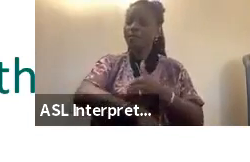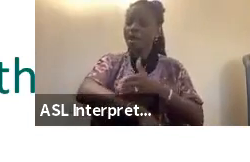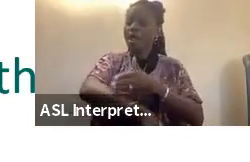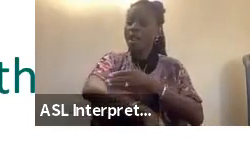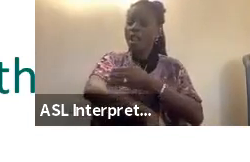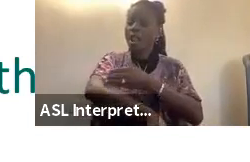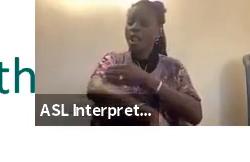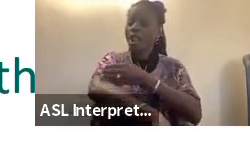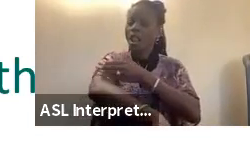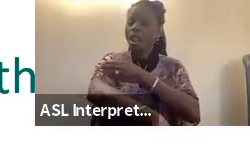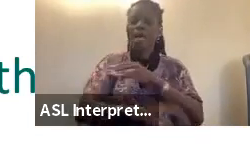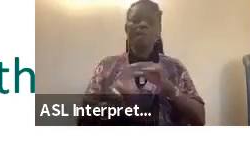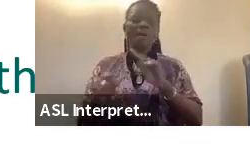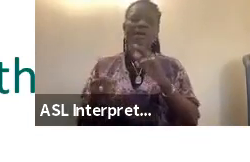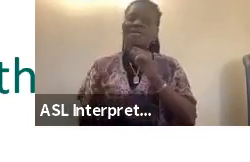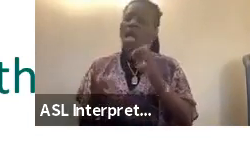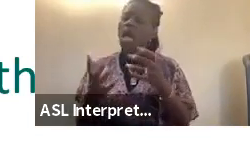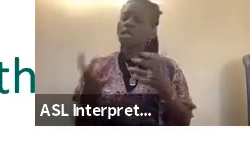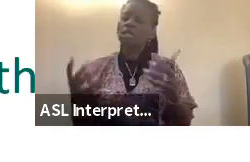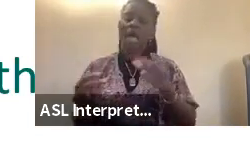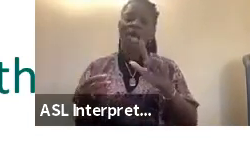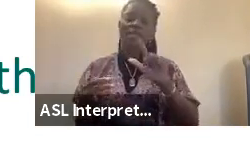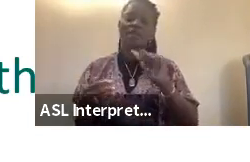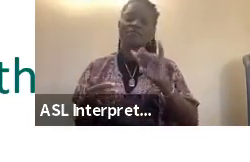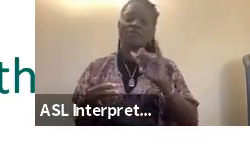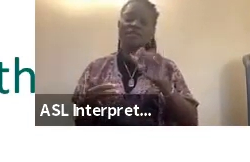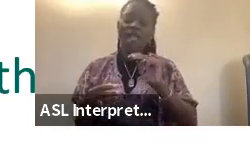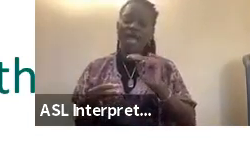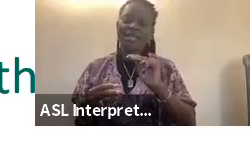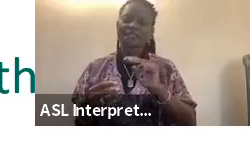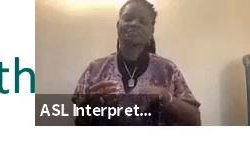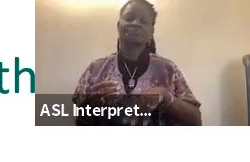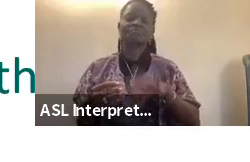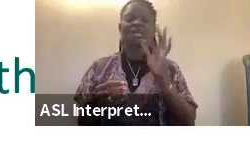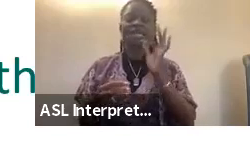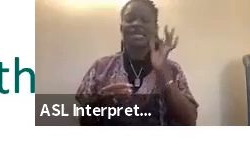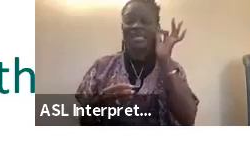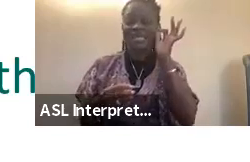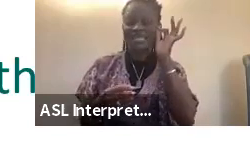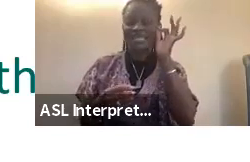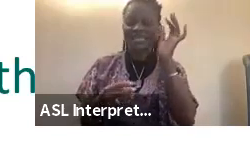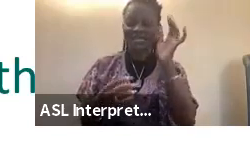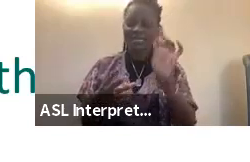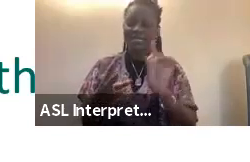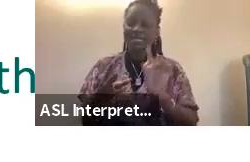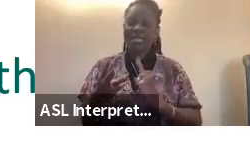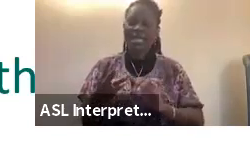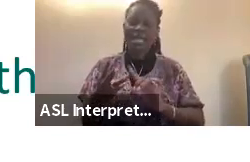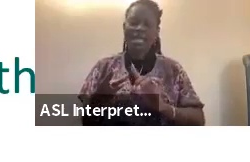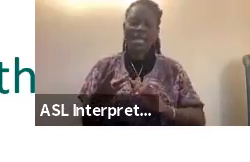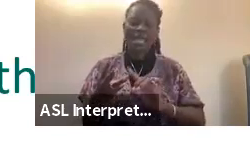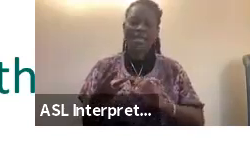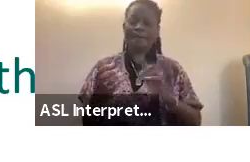of Latinx American, Indian, Alaskan Native and multiracial residents